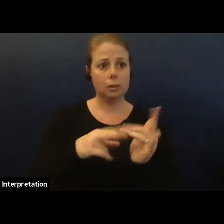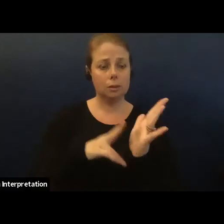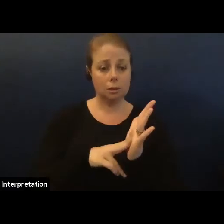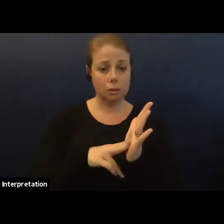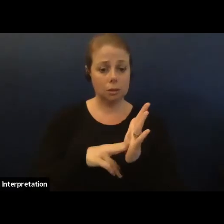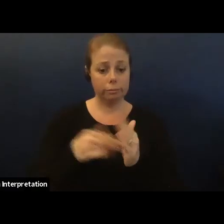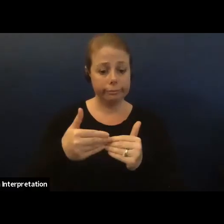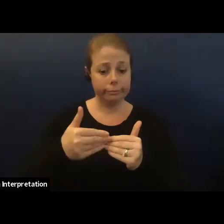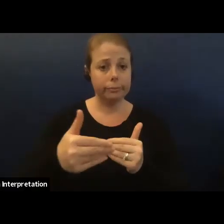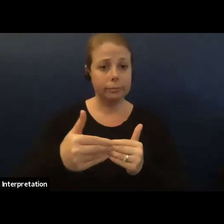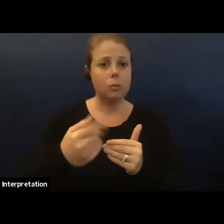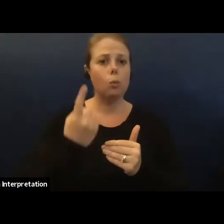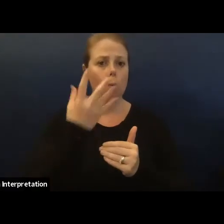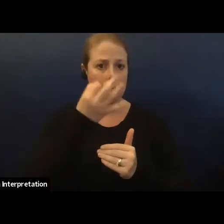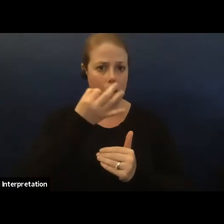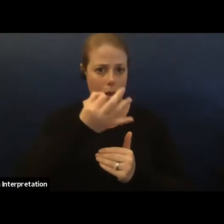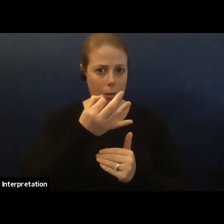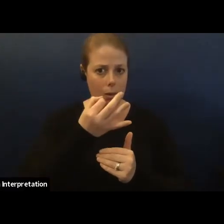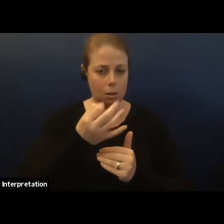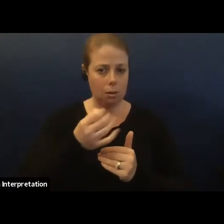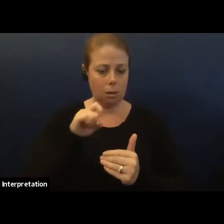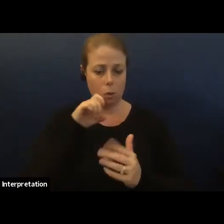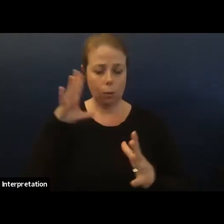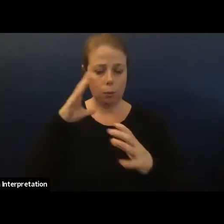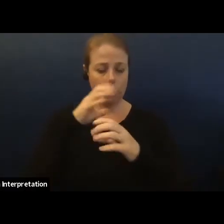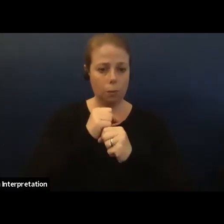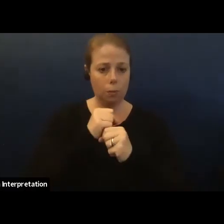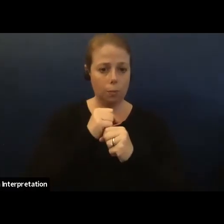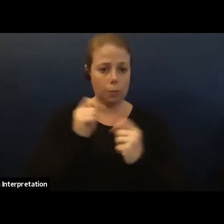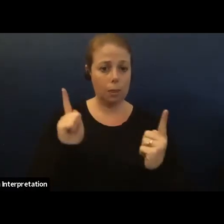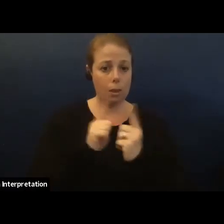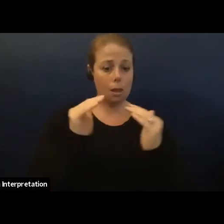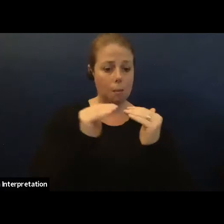We will be covering an overview of peer assessment and the role of the peer. We'll be